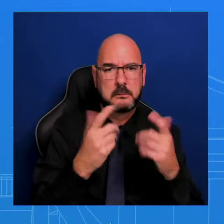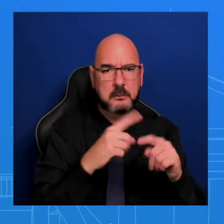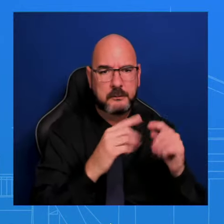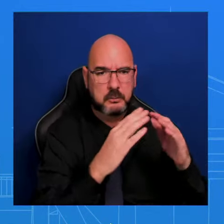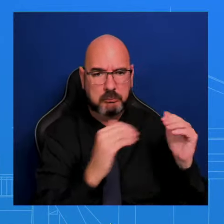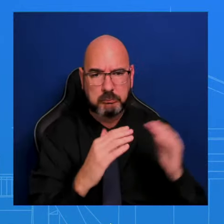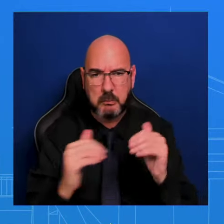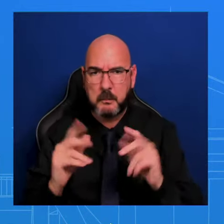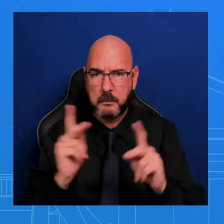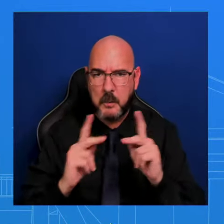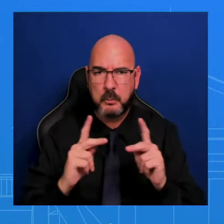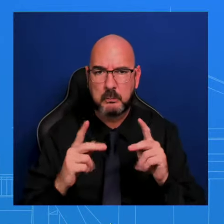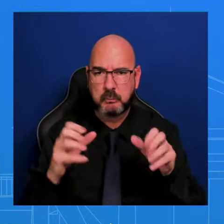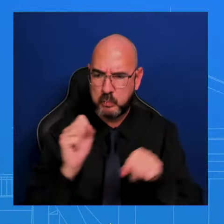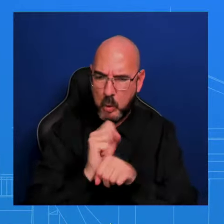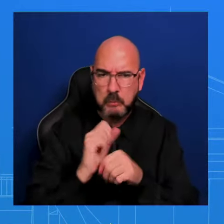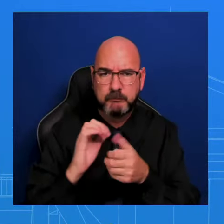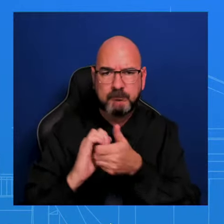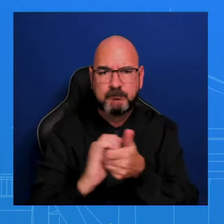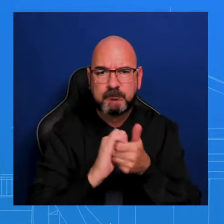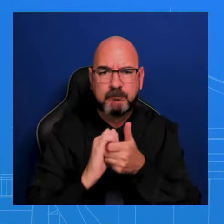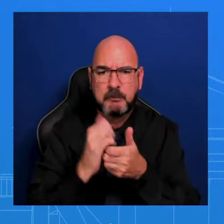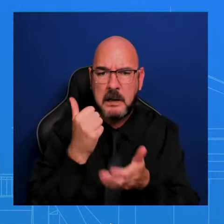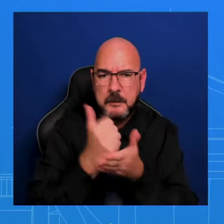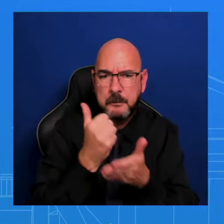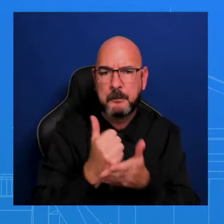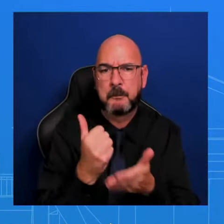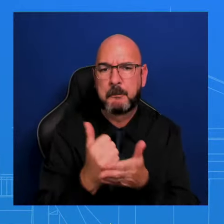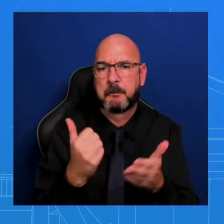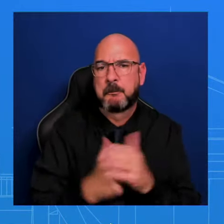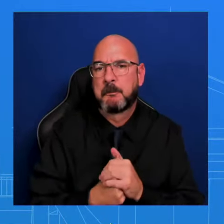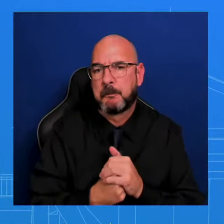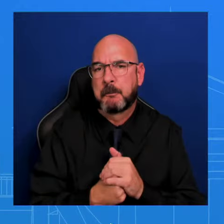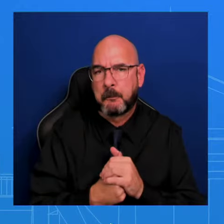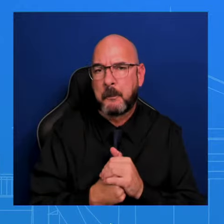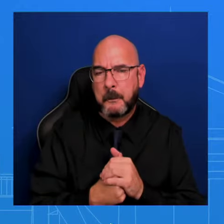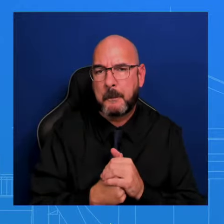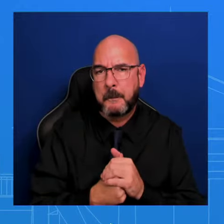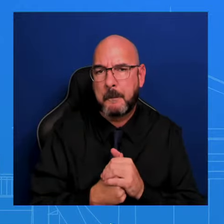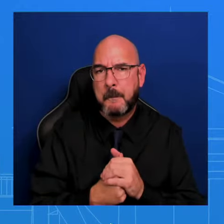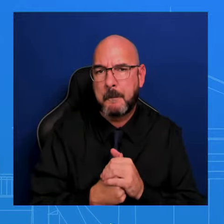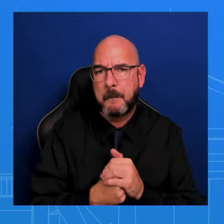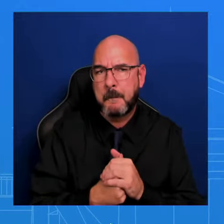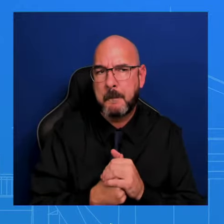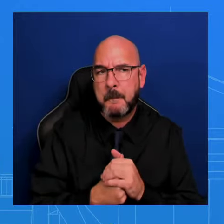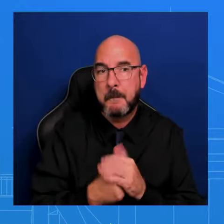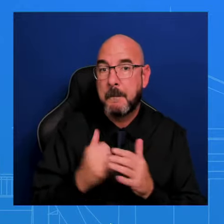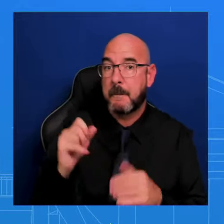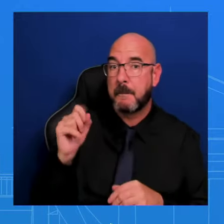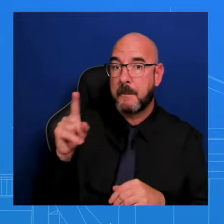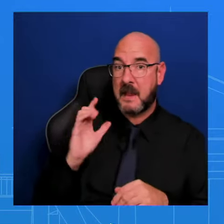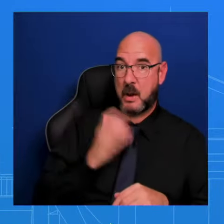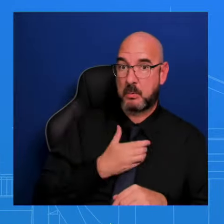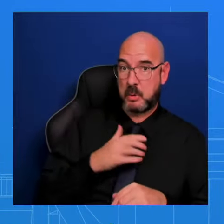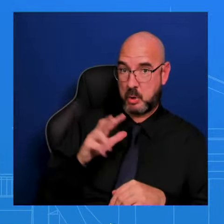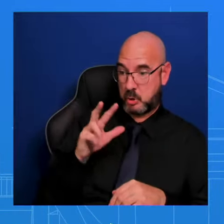the right numbers -- 33 Americans dead right now. How many unaccounted exactly? Mr. Kirby: Ten. The Press: Ten total. Okay. Let me ask you, if I can, the President,